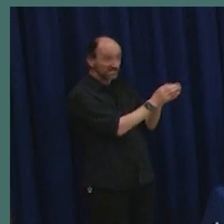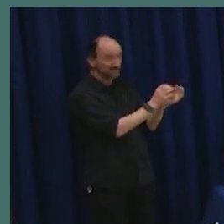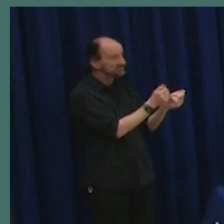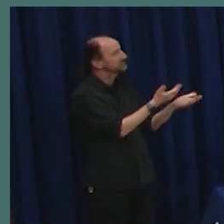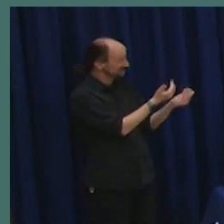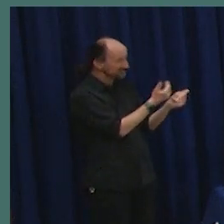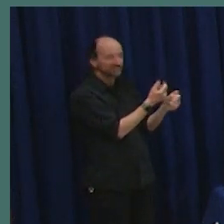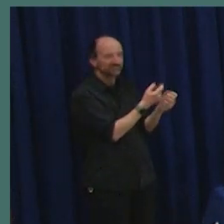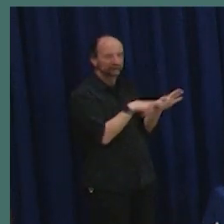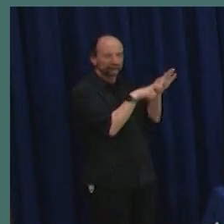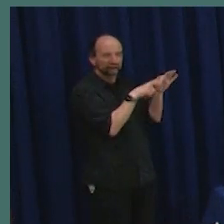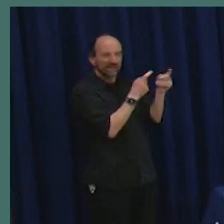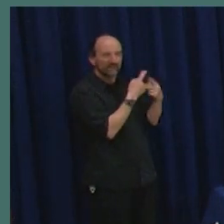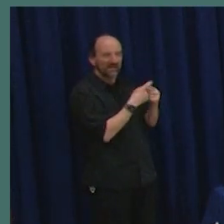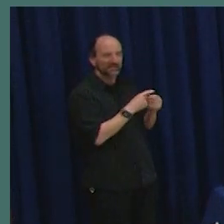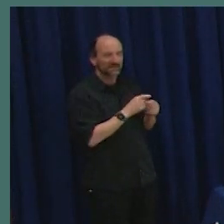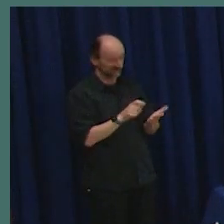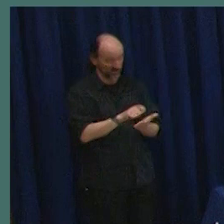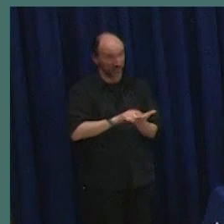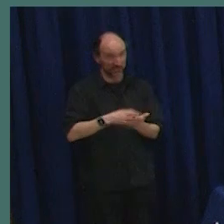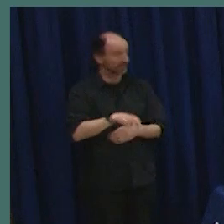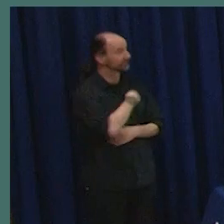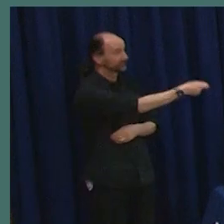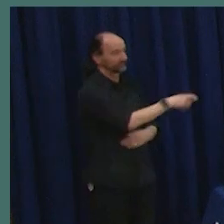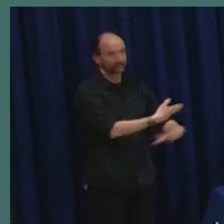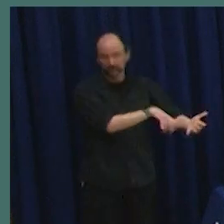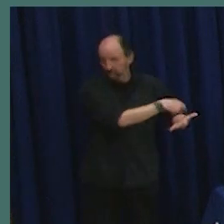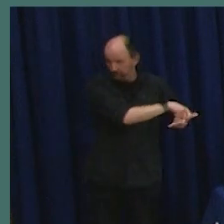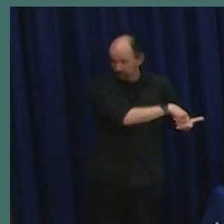quicker okay, give it out to them they spend the time on their own and then you tick it, you score